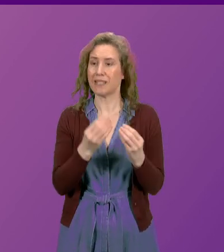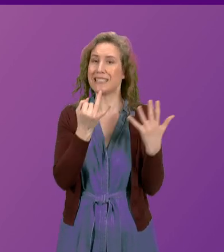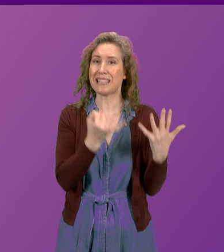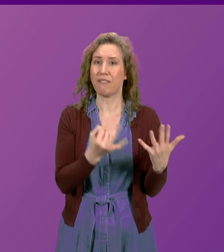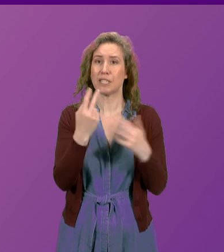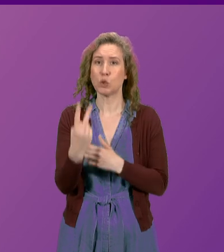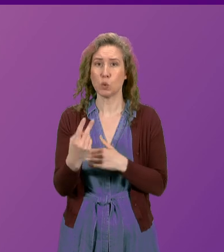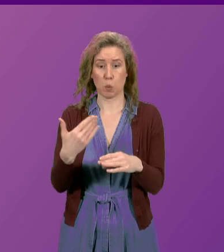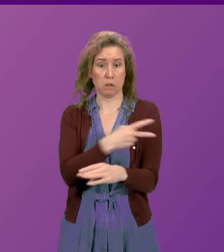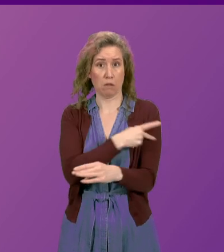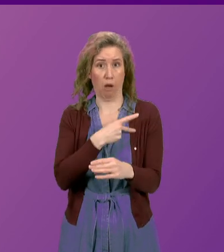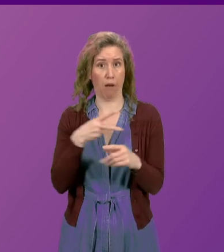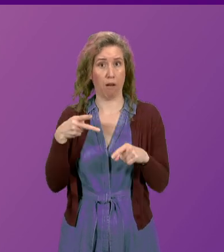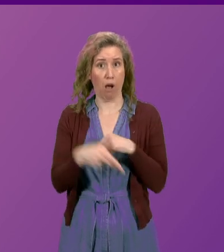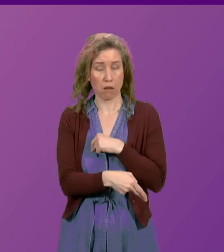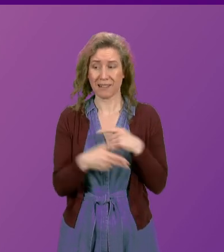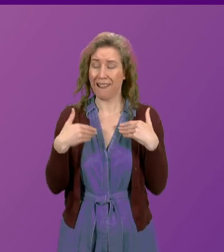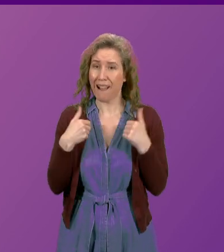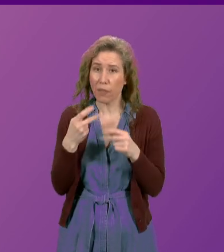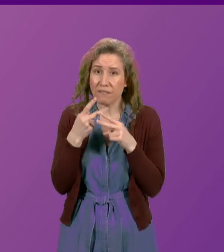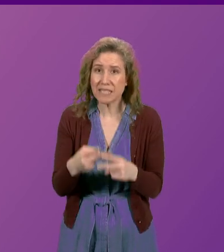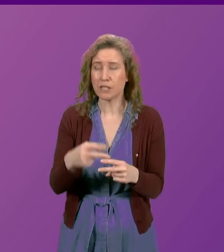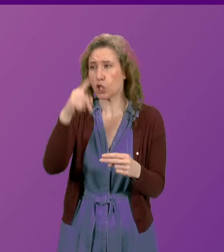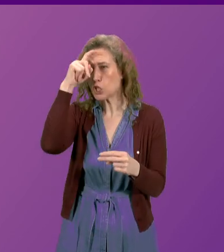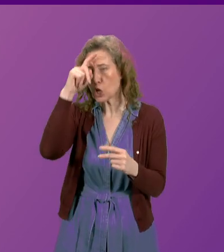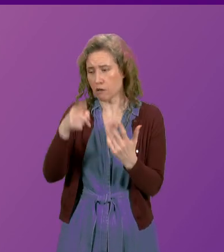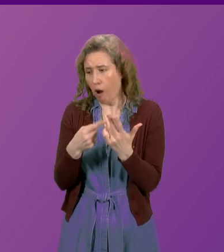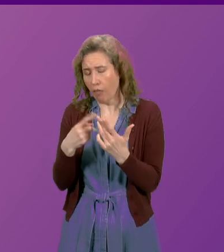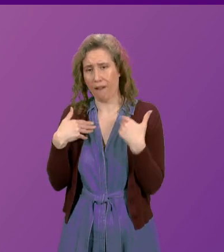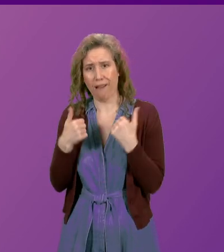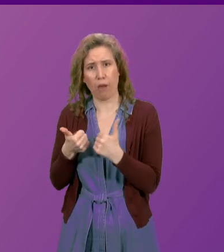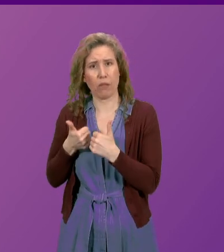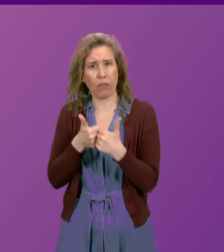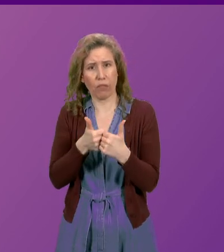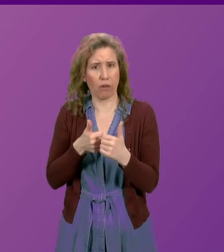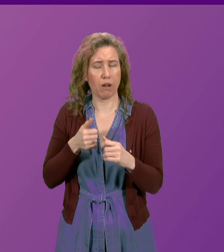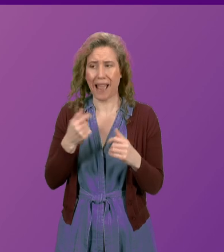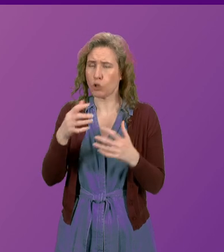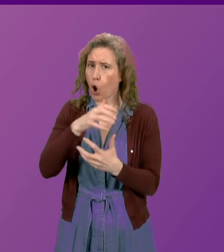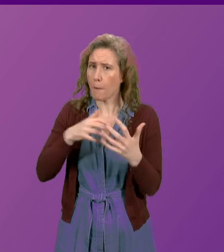including health visitors, nurses, allied health professionals and complex needs workers. Will